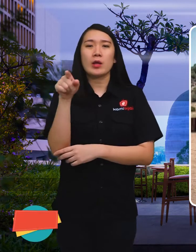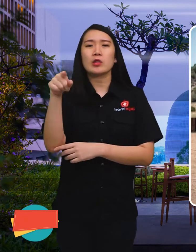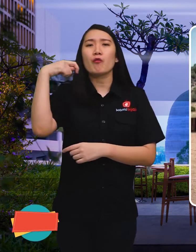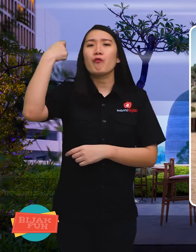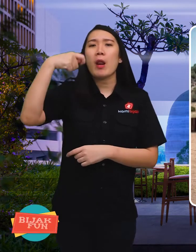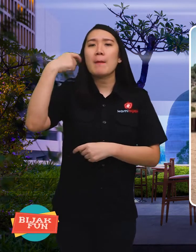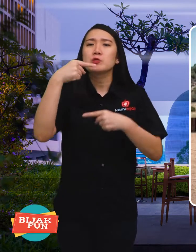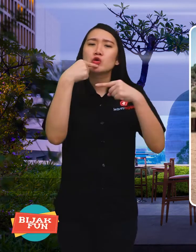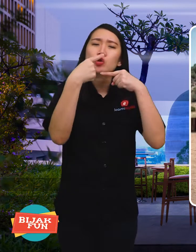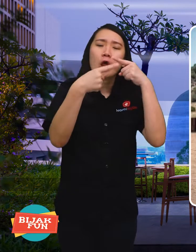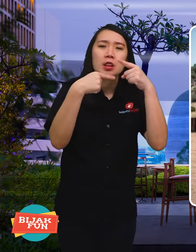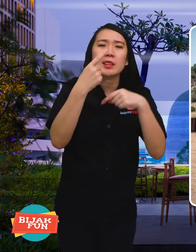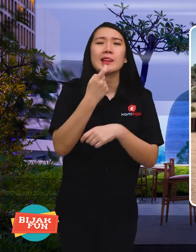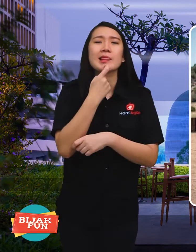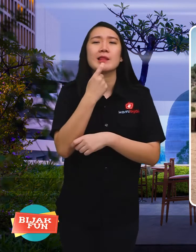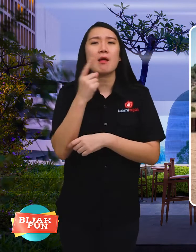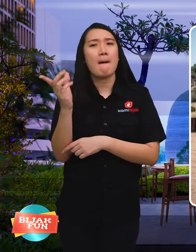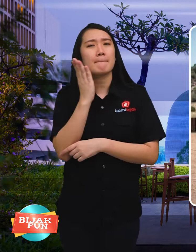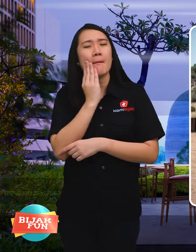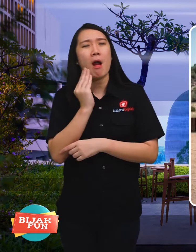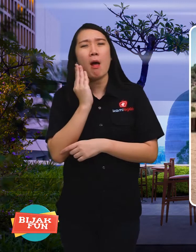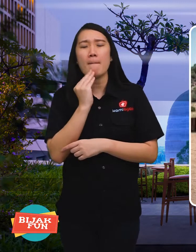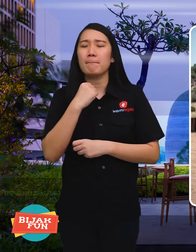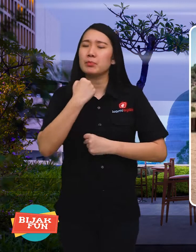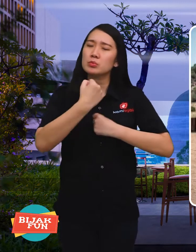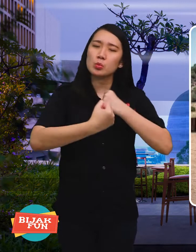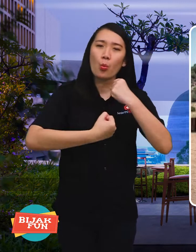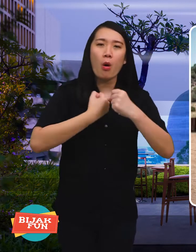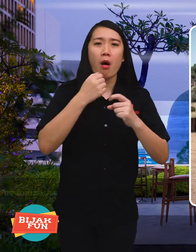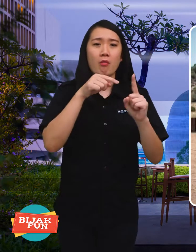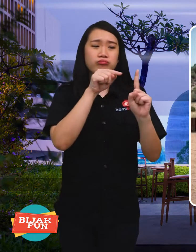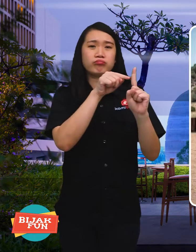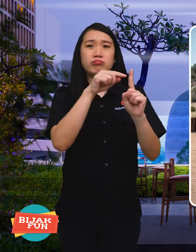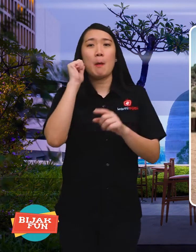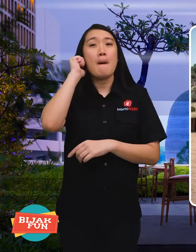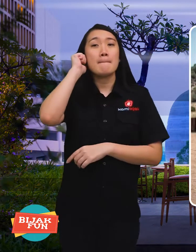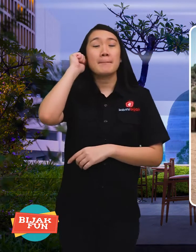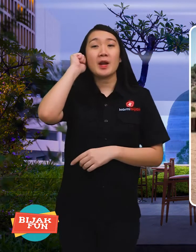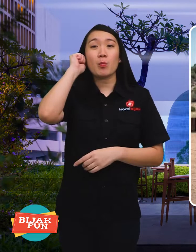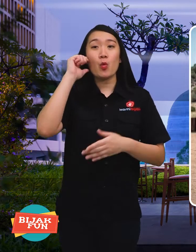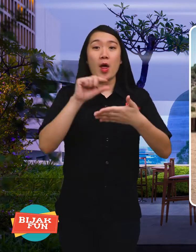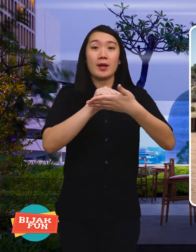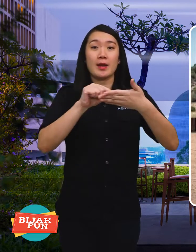a film that tells the story and the struggle of a woman